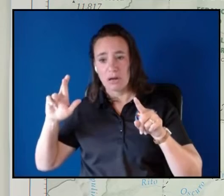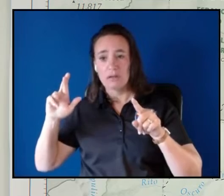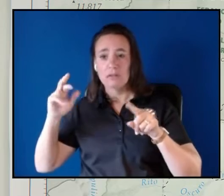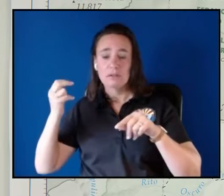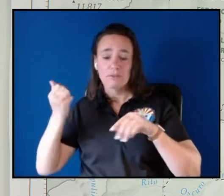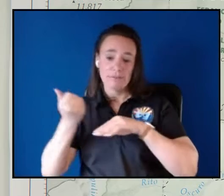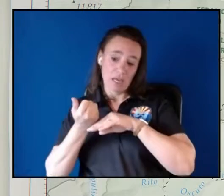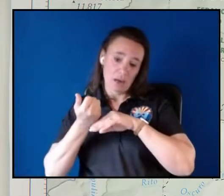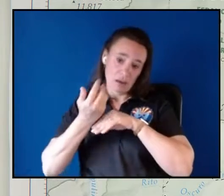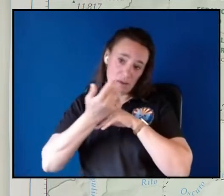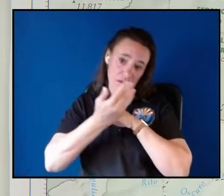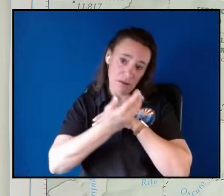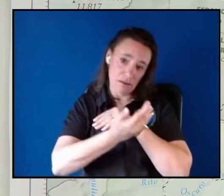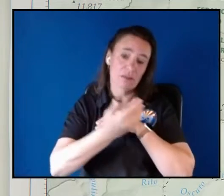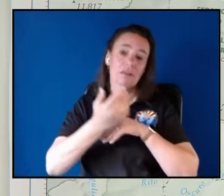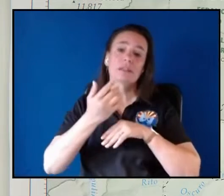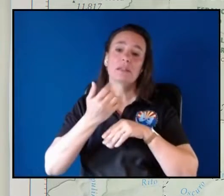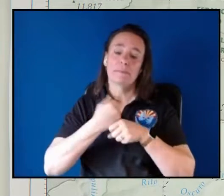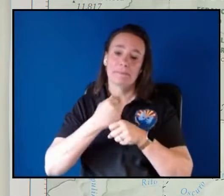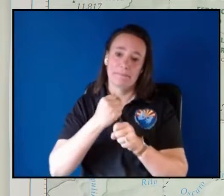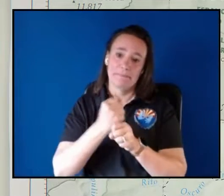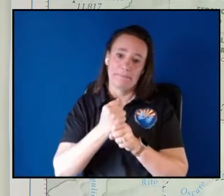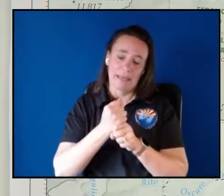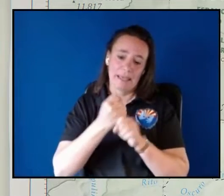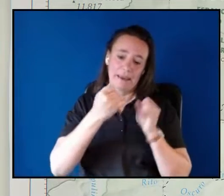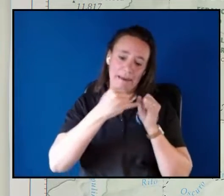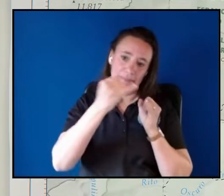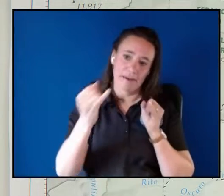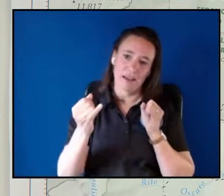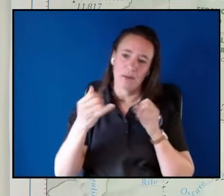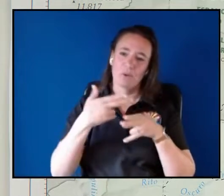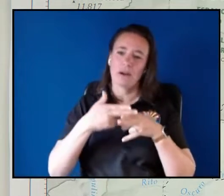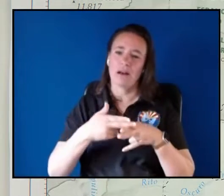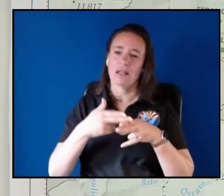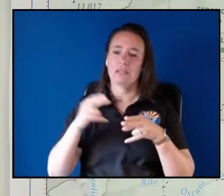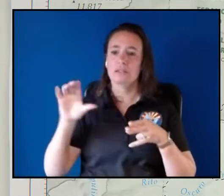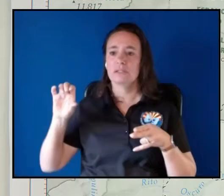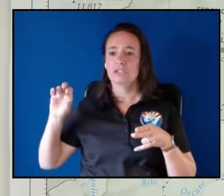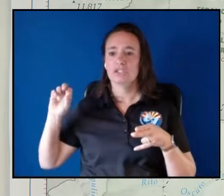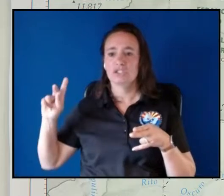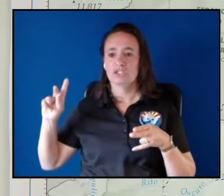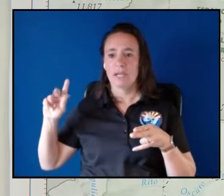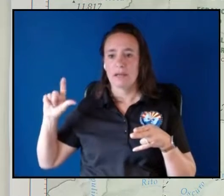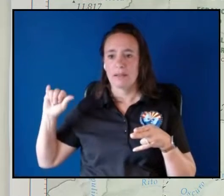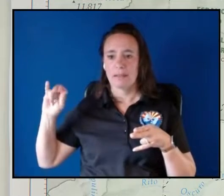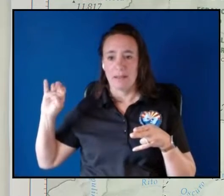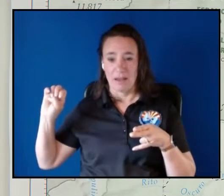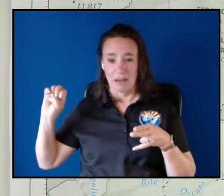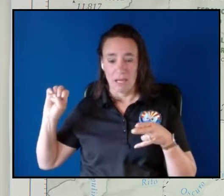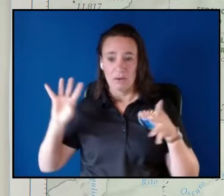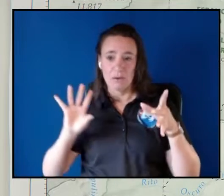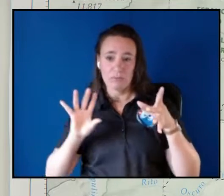line in there and we call that kind of like a check line. They're going to tie that into the old Trampas scar from a few years back.